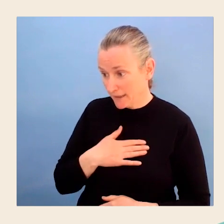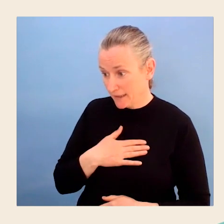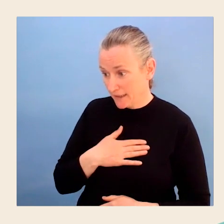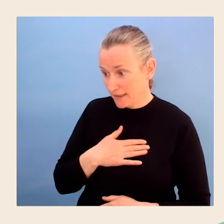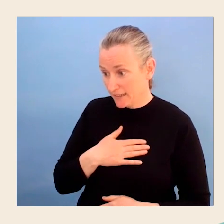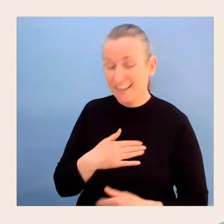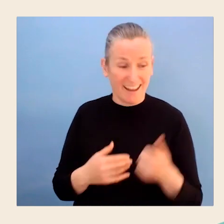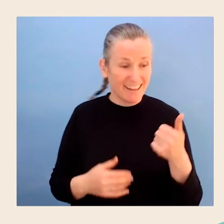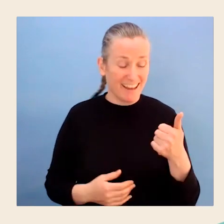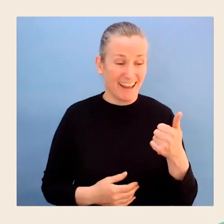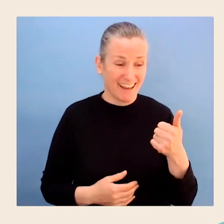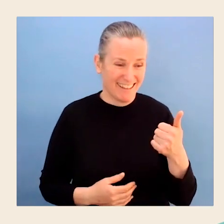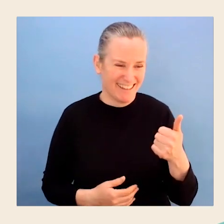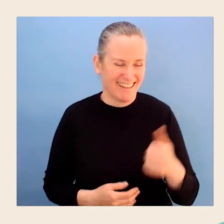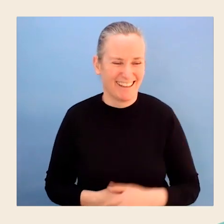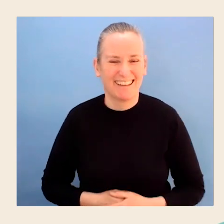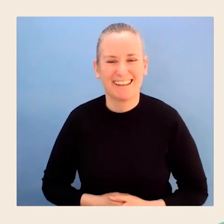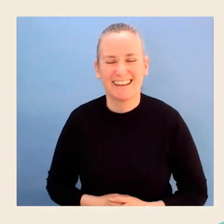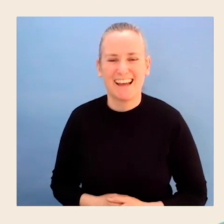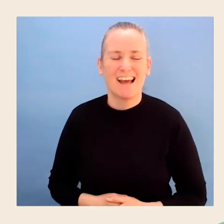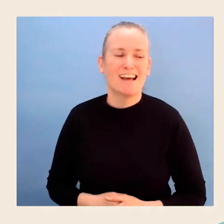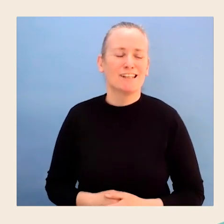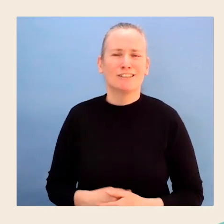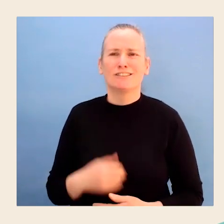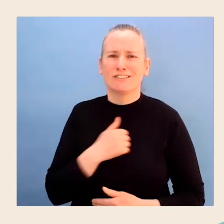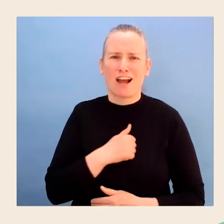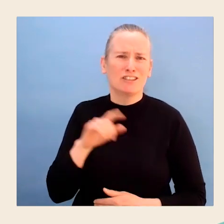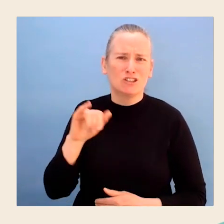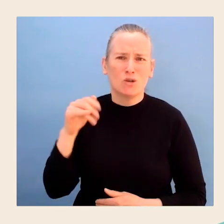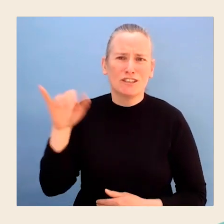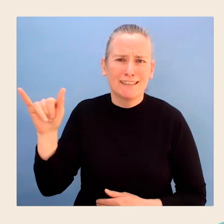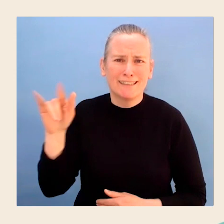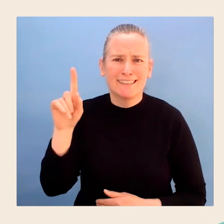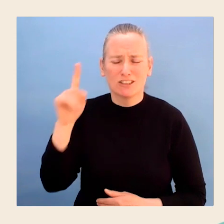Sorry Jody, it's just so far down the line from your thought.